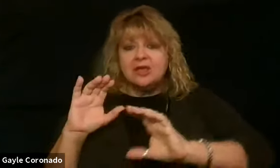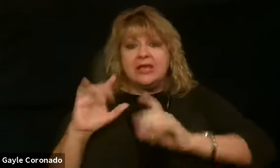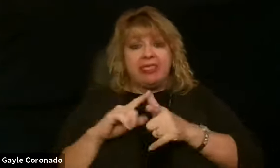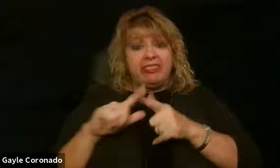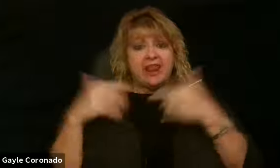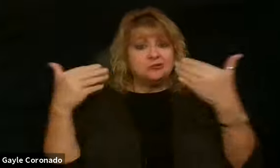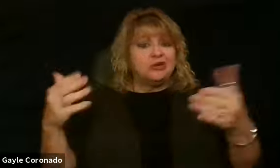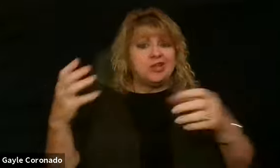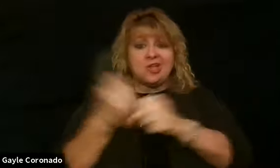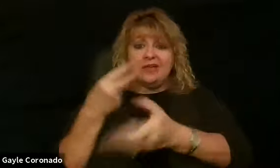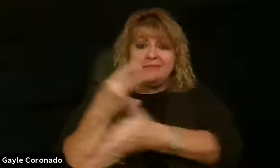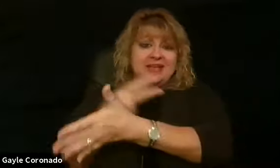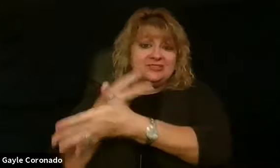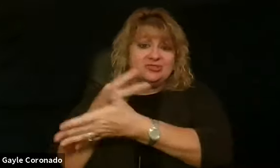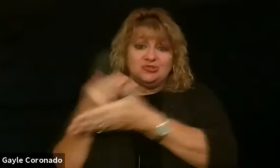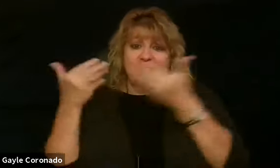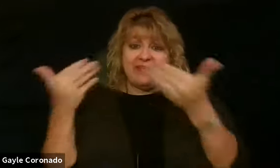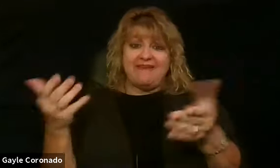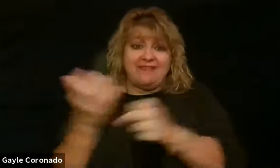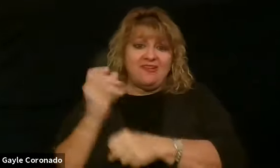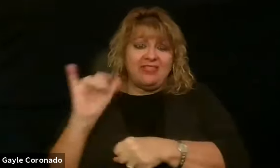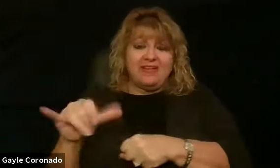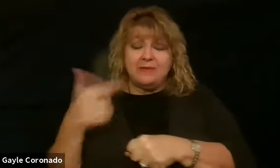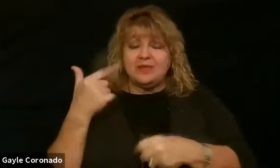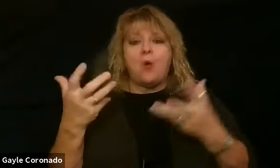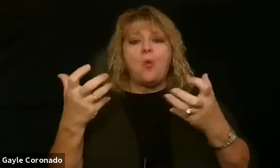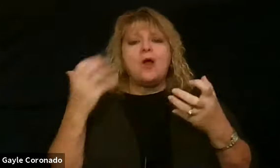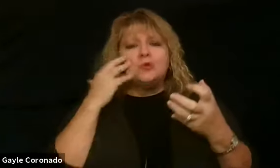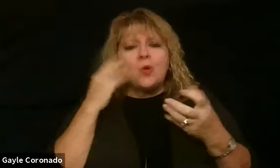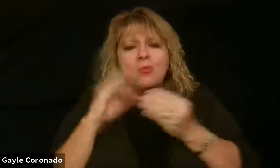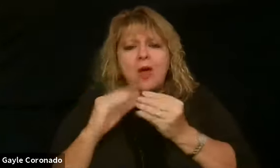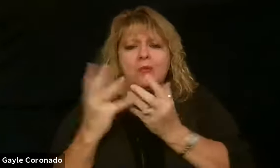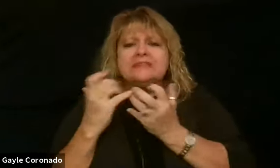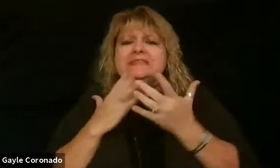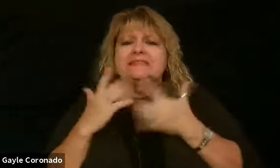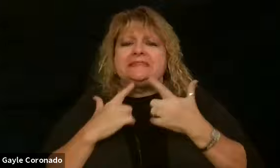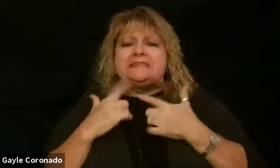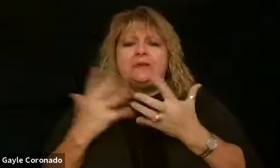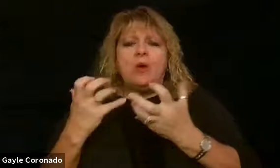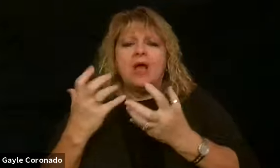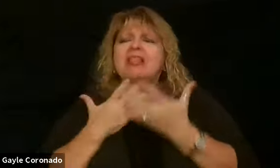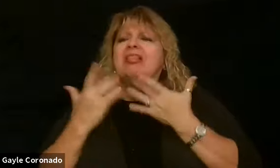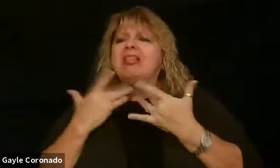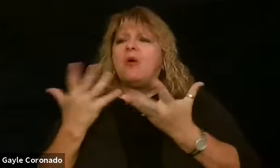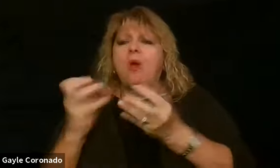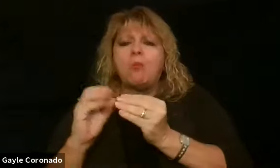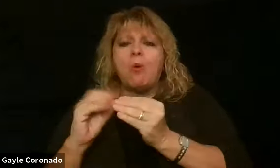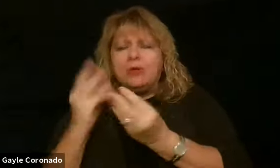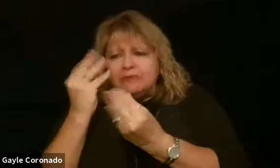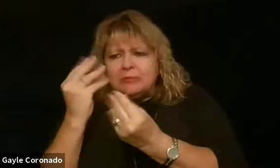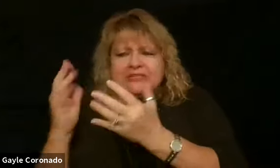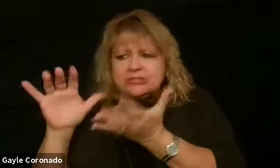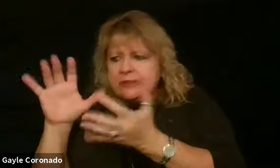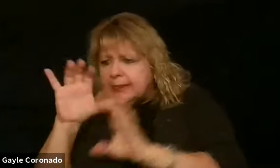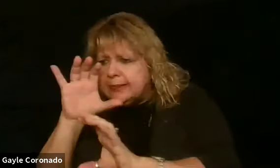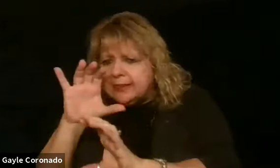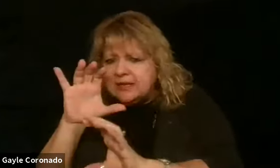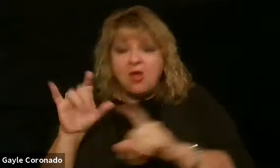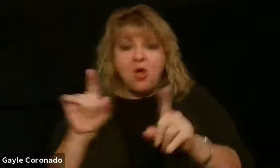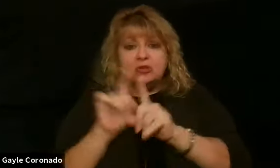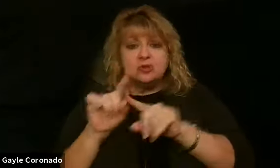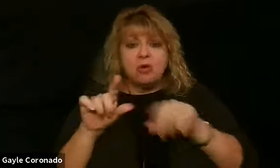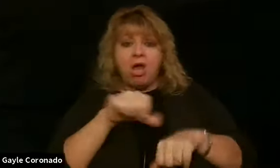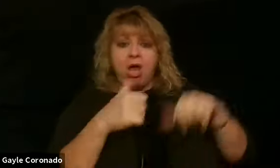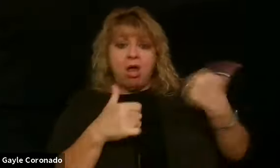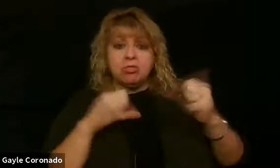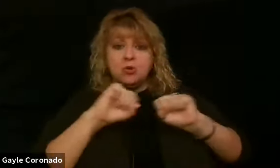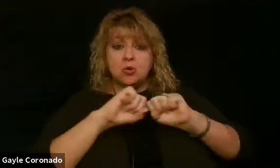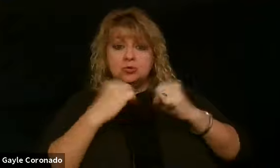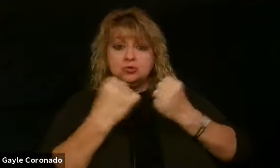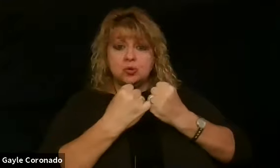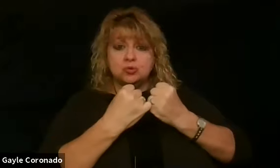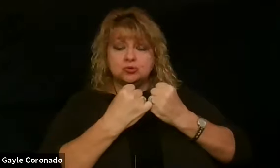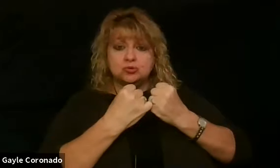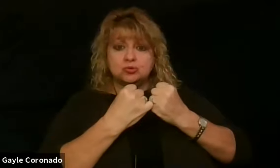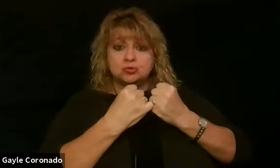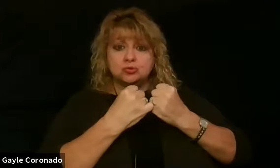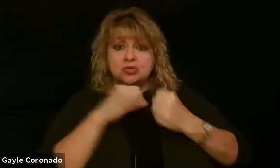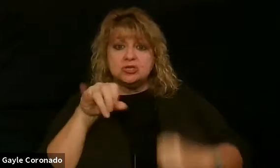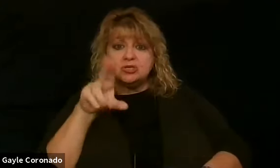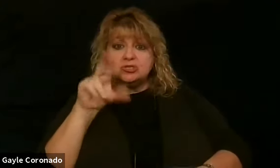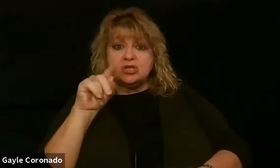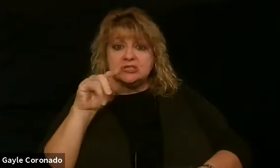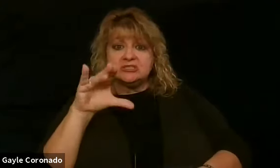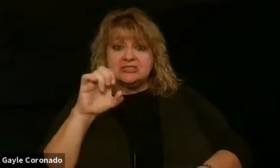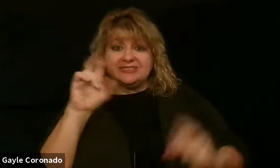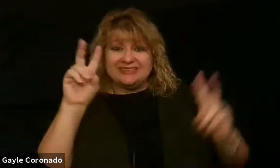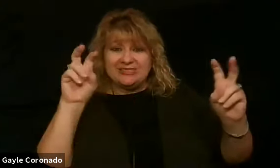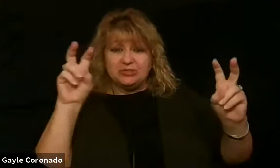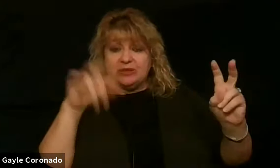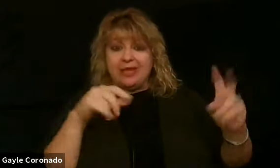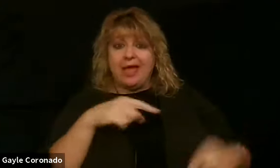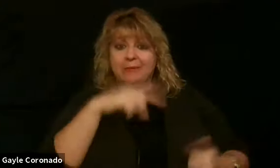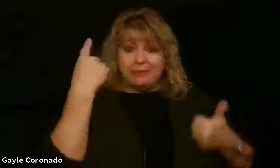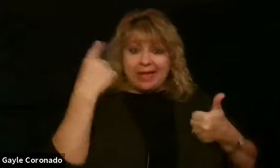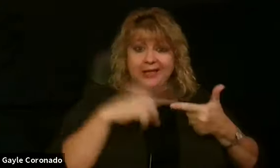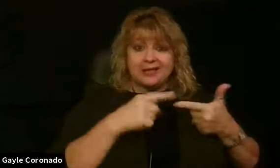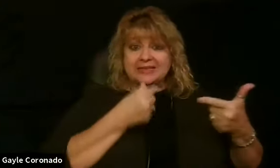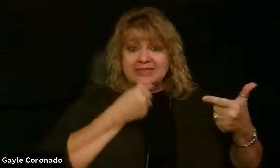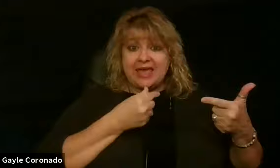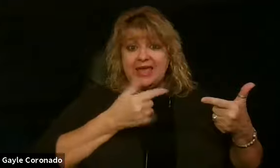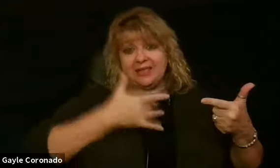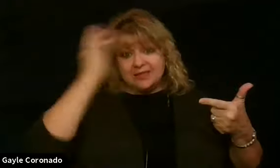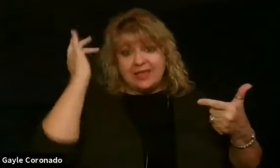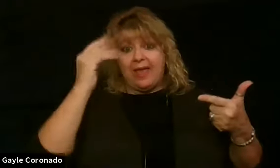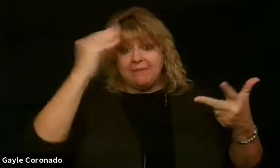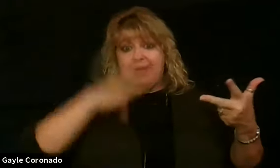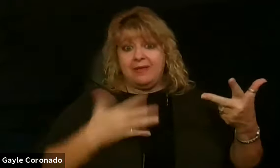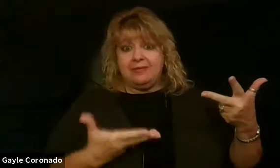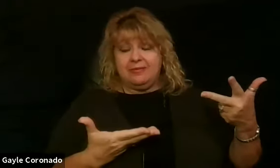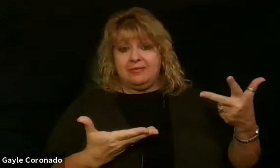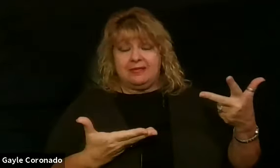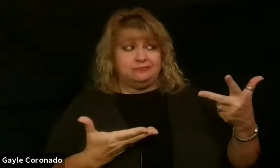degree even because I wanted to know you know more and I was driven to find out more and even with the other social just justice issues that I have to encounter as a black gay man openly living with HIV, you know, just that as a person, just being aware